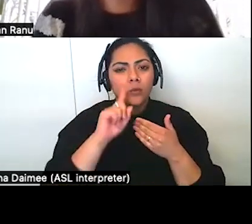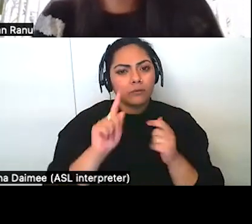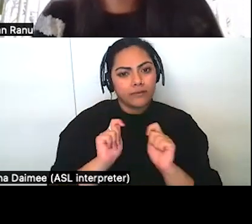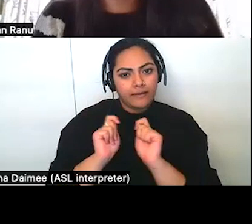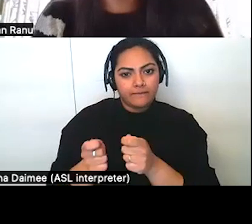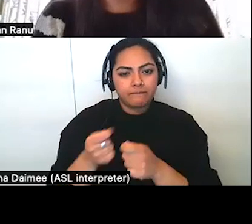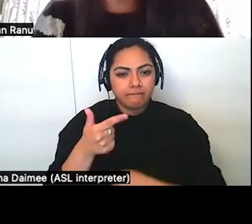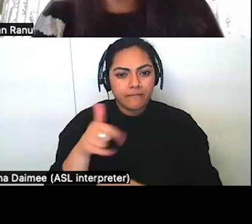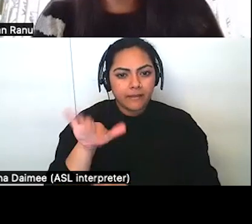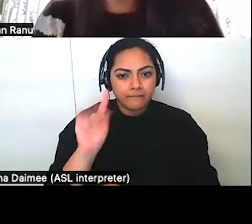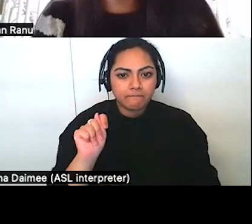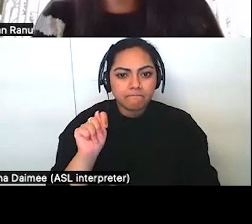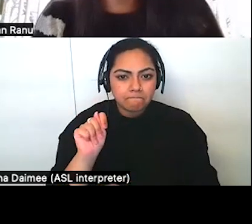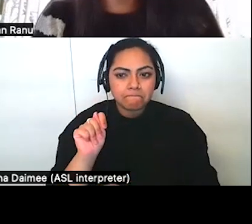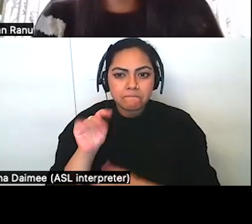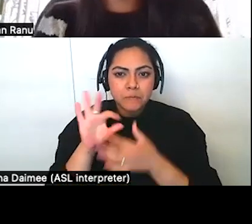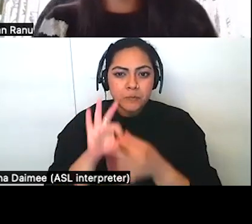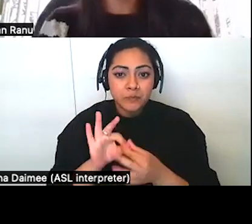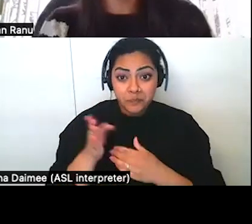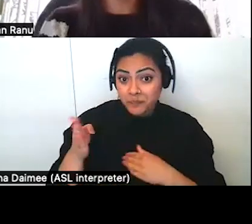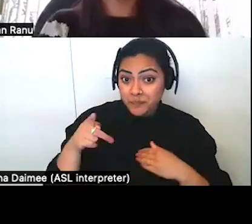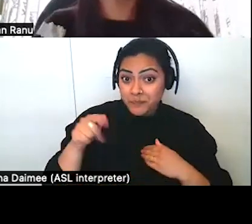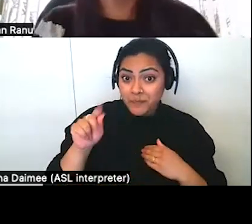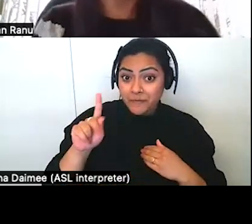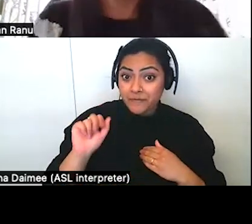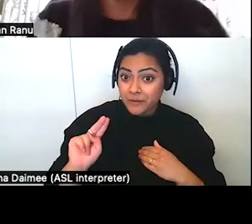I'm gonna let you take this away. Pavan: Sure. So, before we get started,